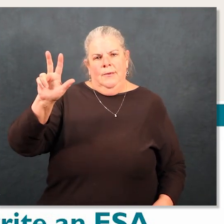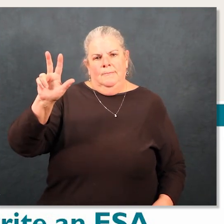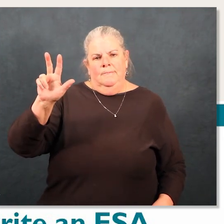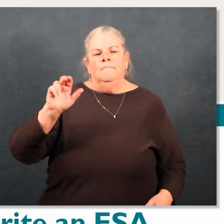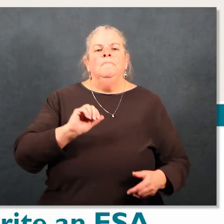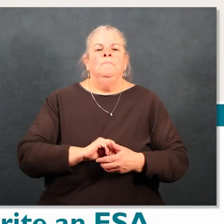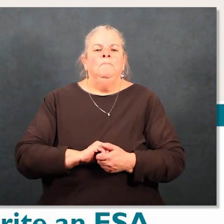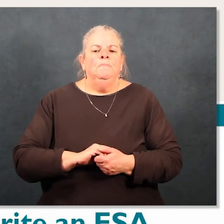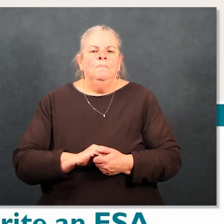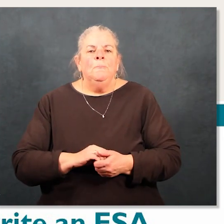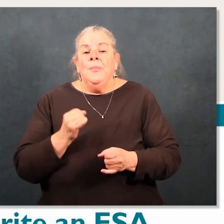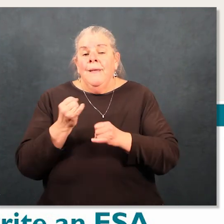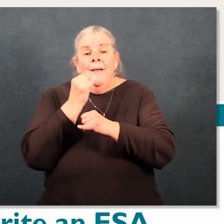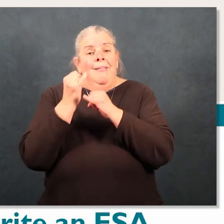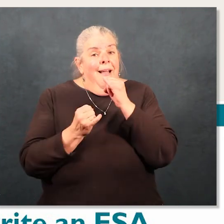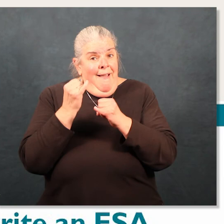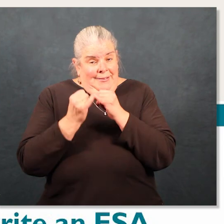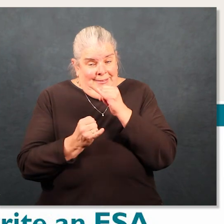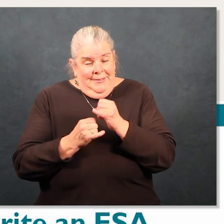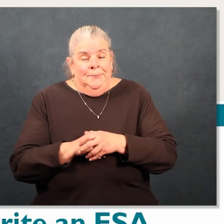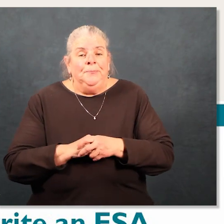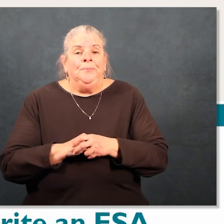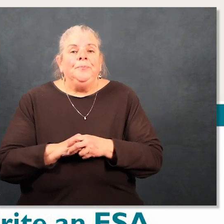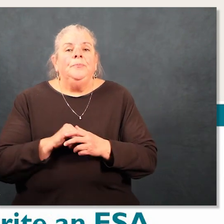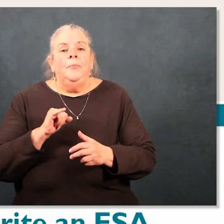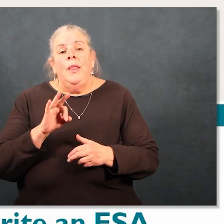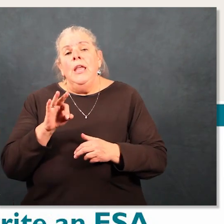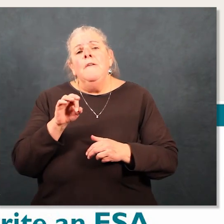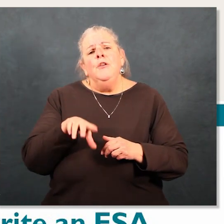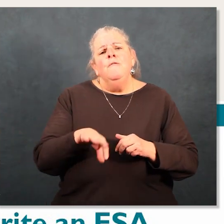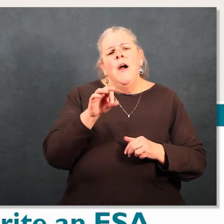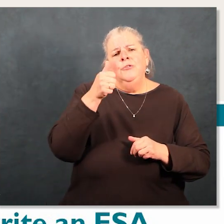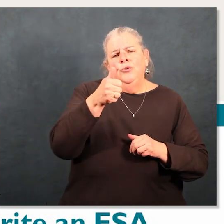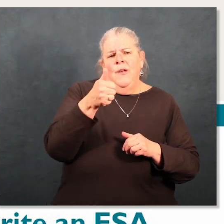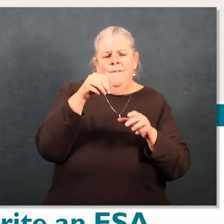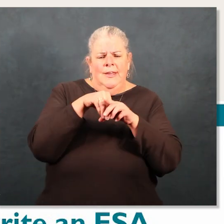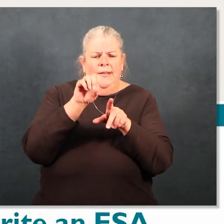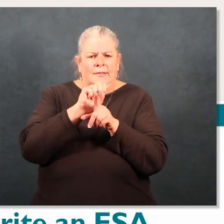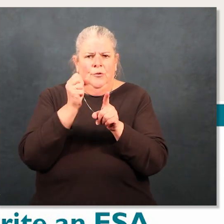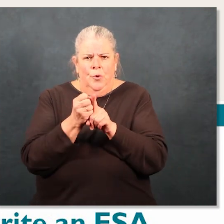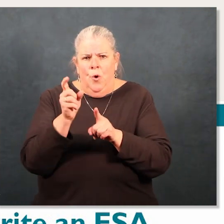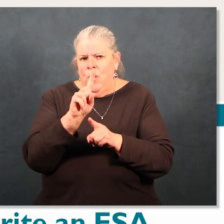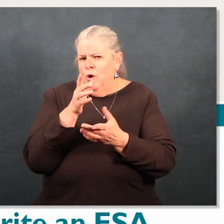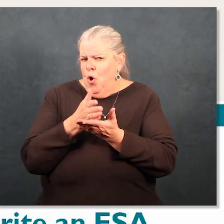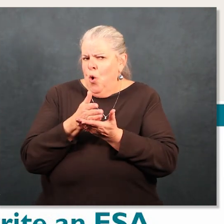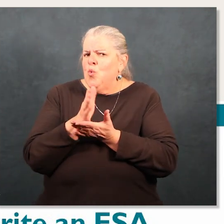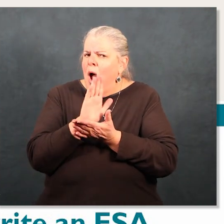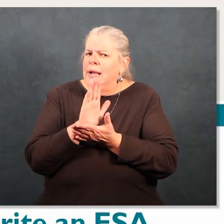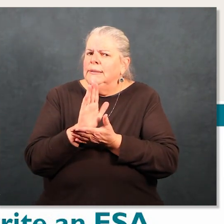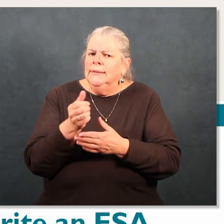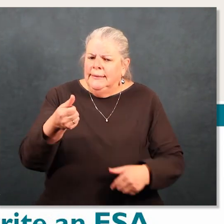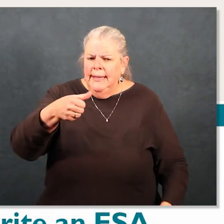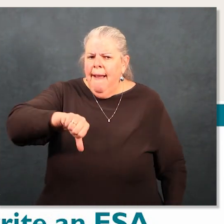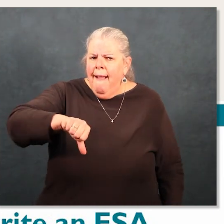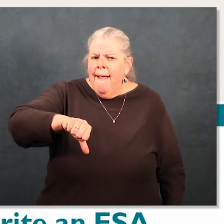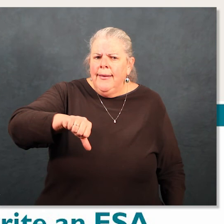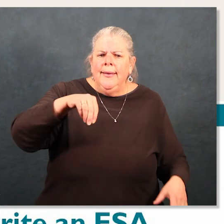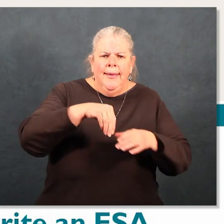And lastly, if you are in a situation where your rights are being denied in housing